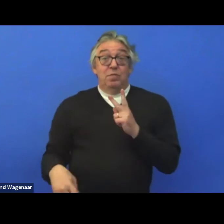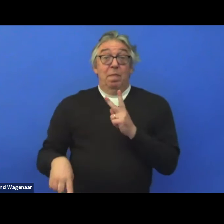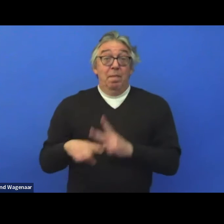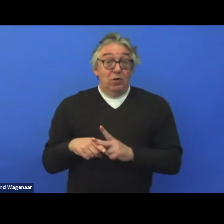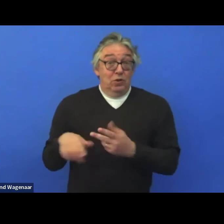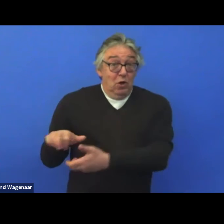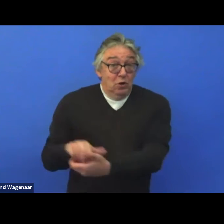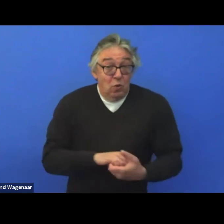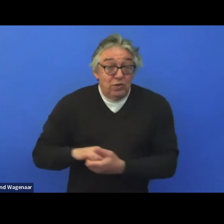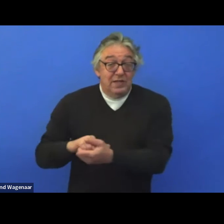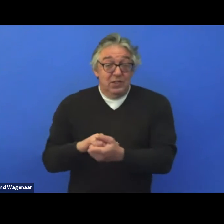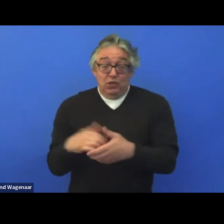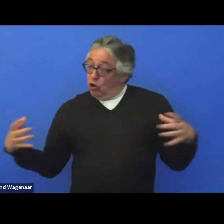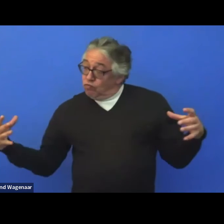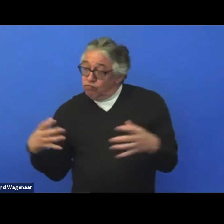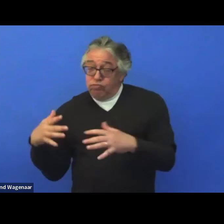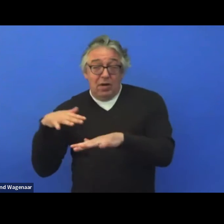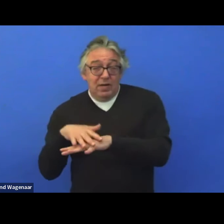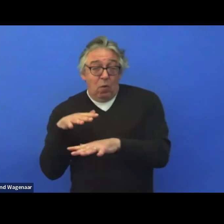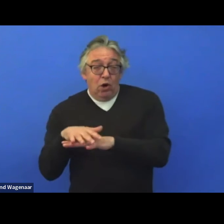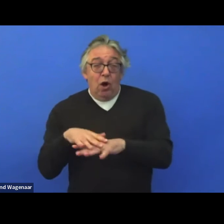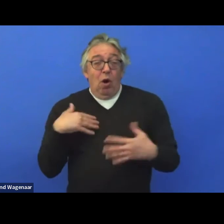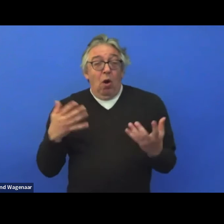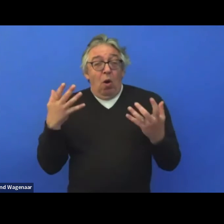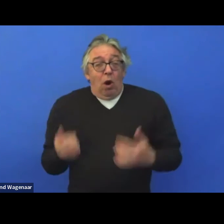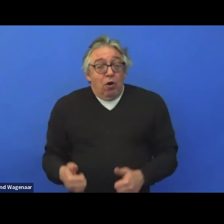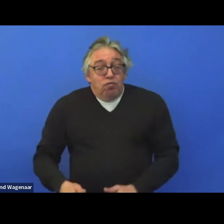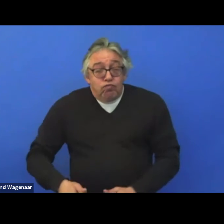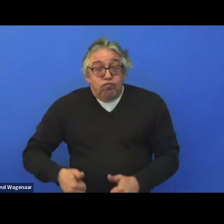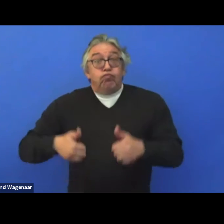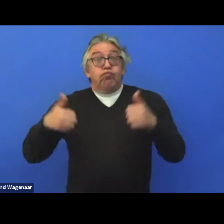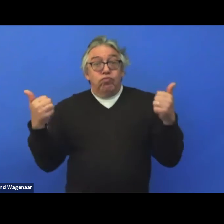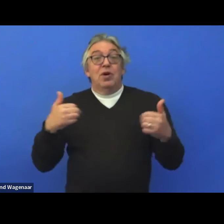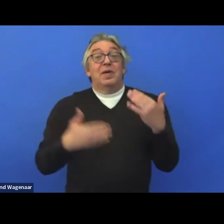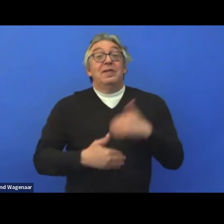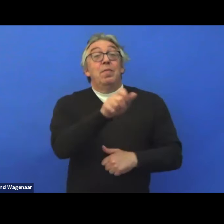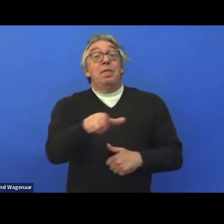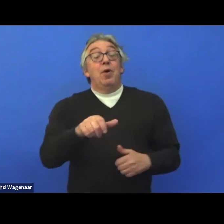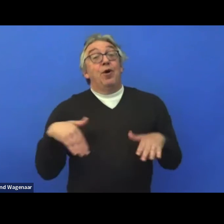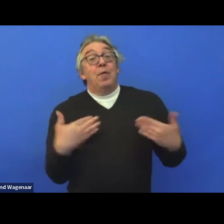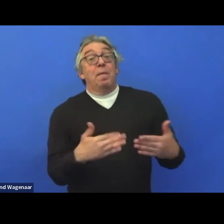That project or network is only 2 years old. It was launched in November 2020.